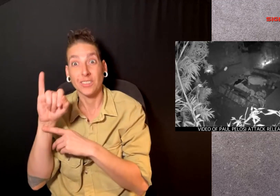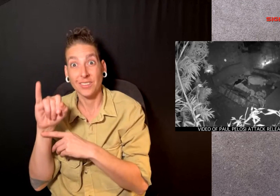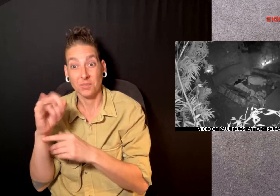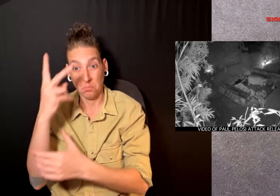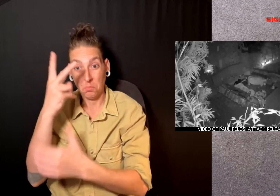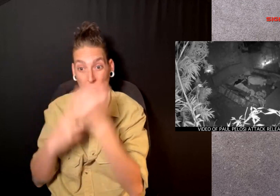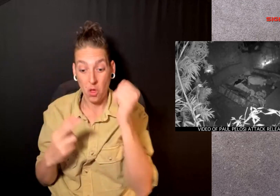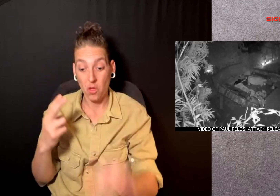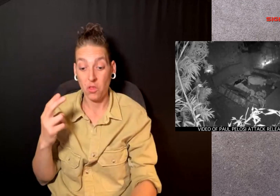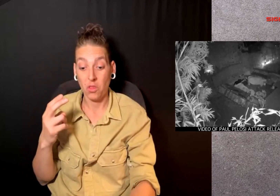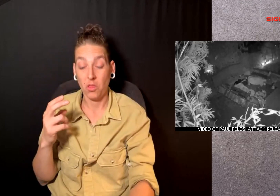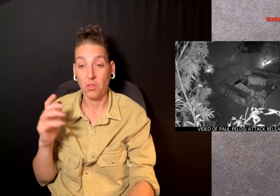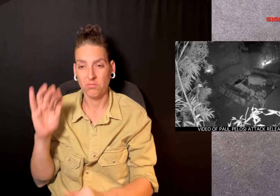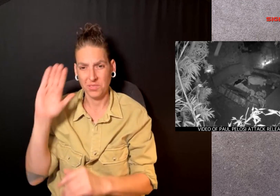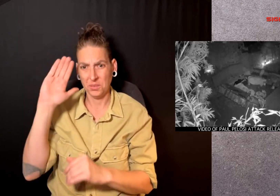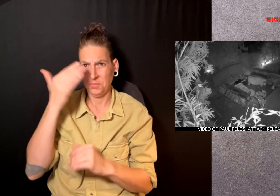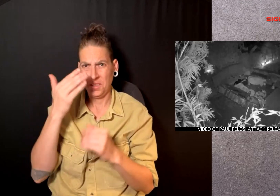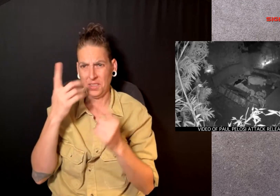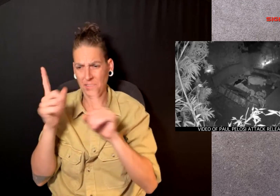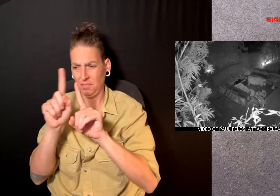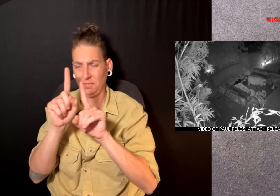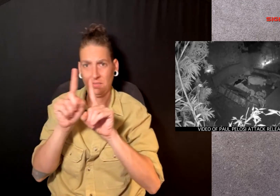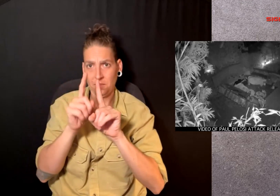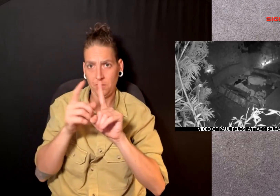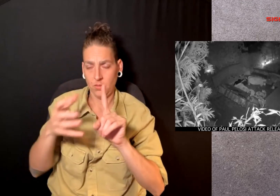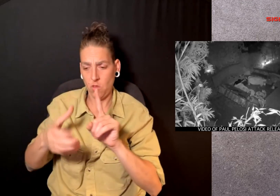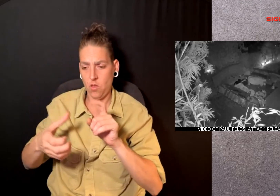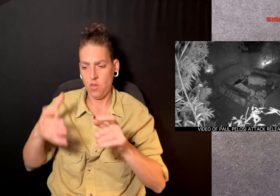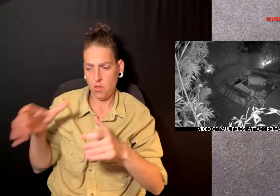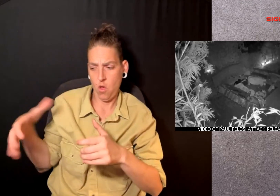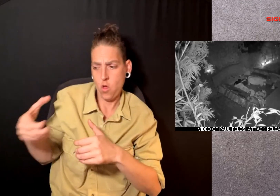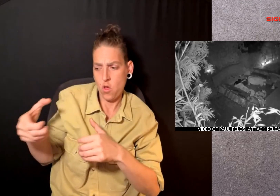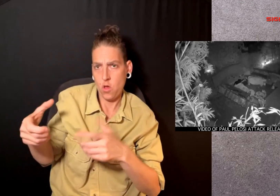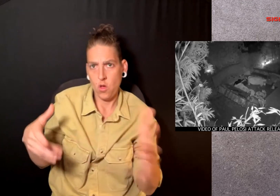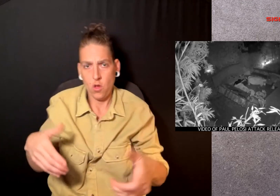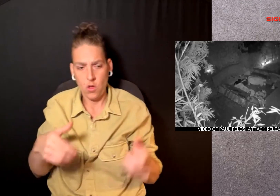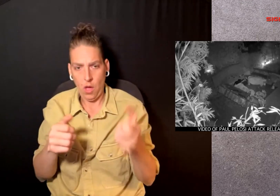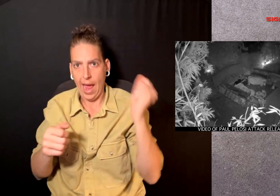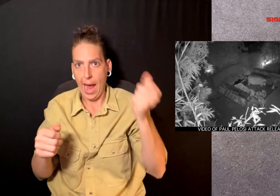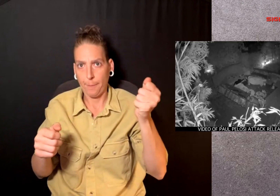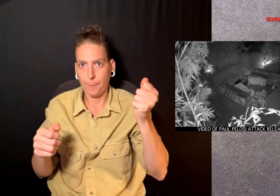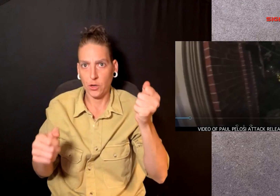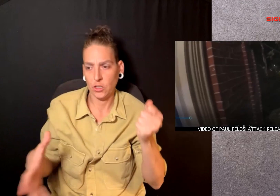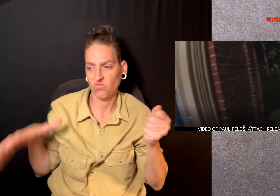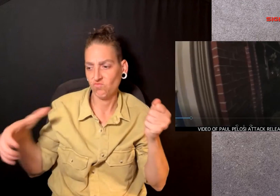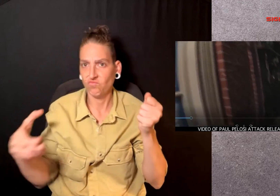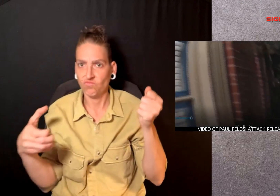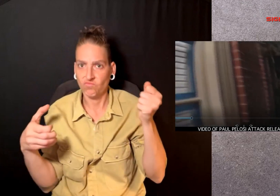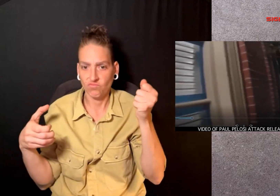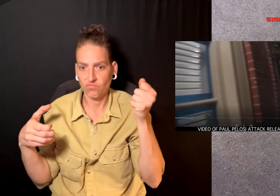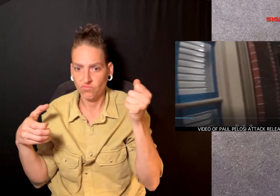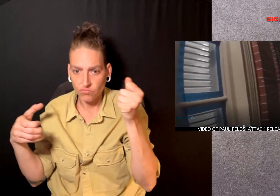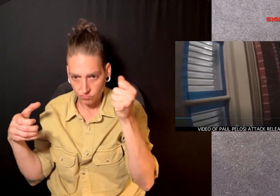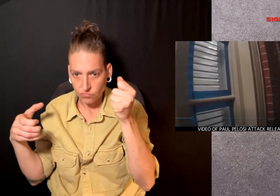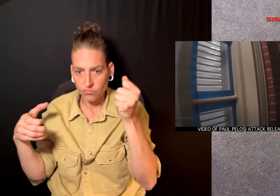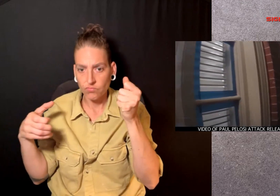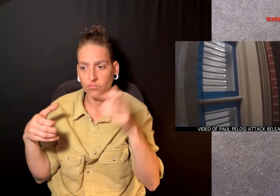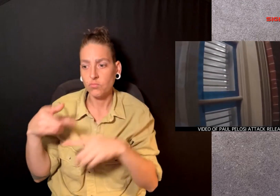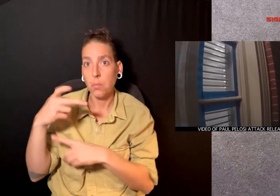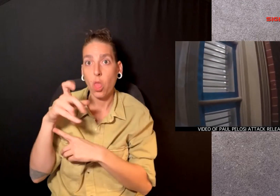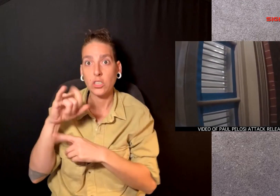in the video Depape and Pelosi both appear to have a hand on a hammer and Pap is holding Pelosi's arm